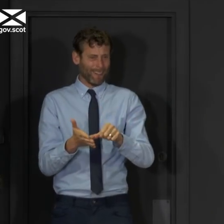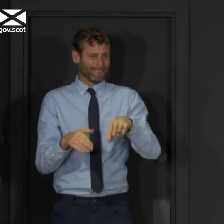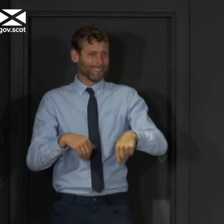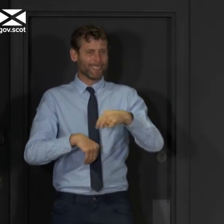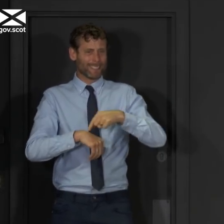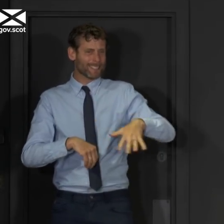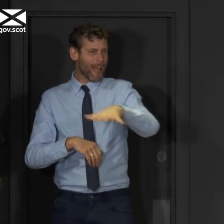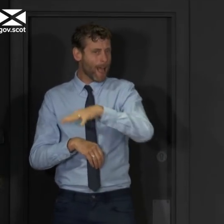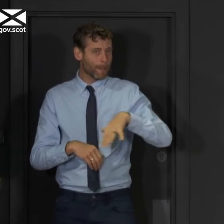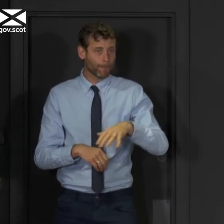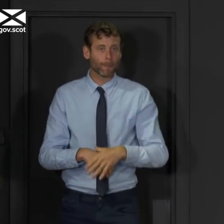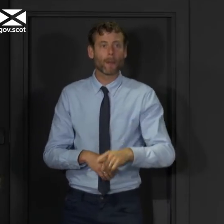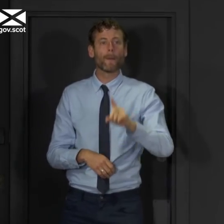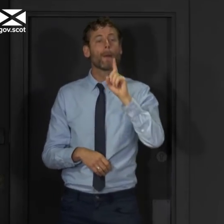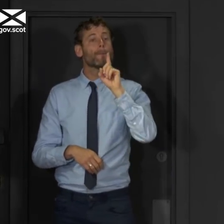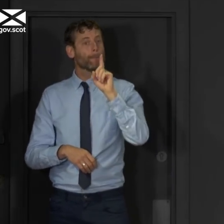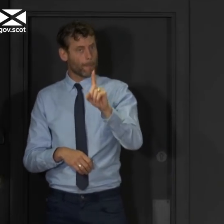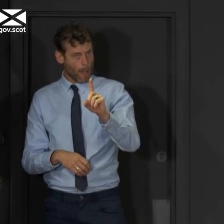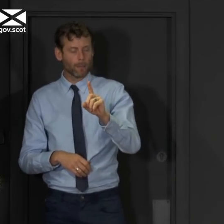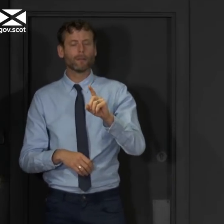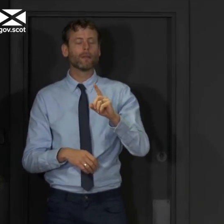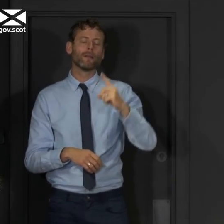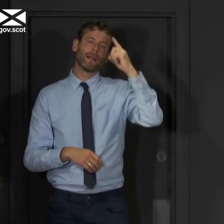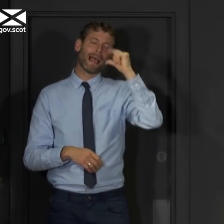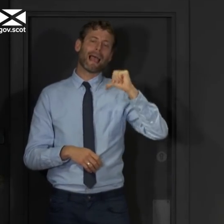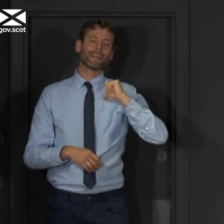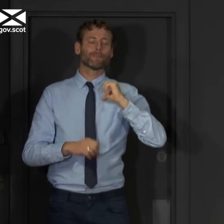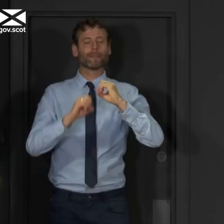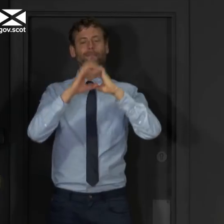we still have a long way to go before construction will be working at full capacity, but there